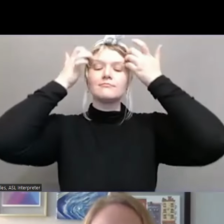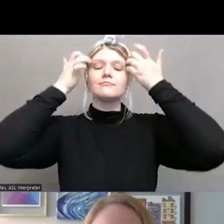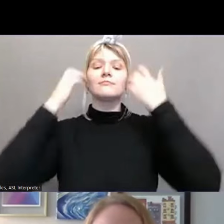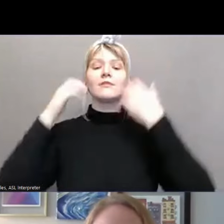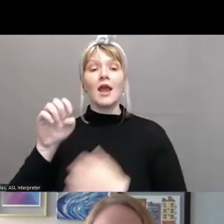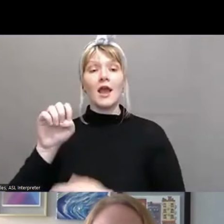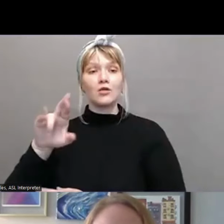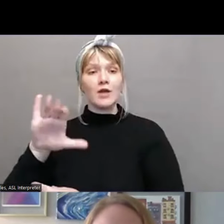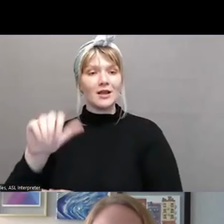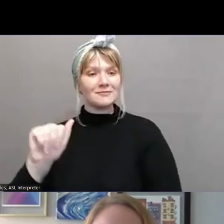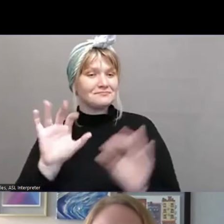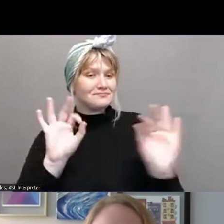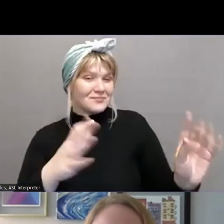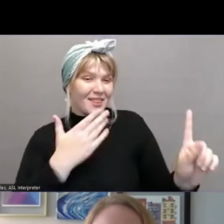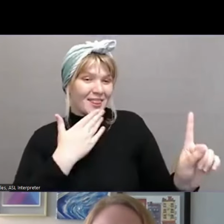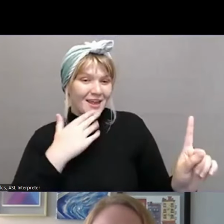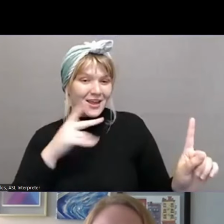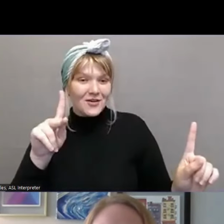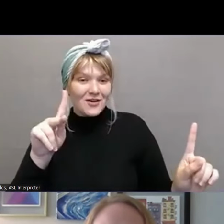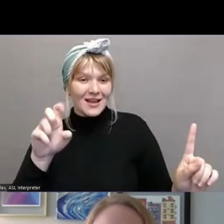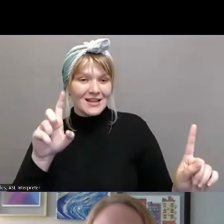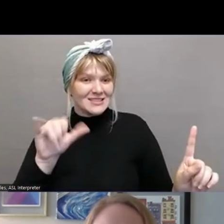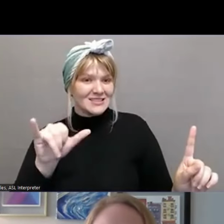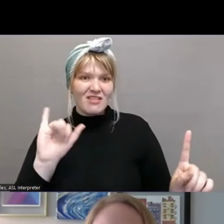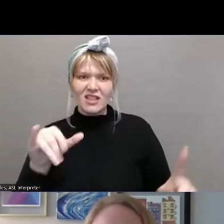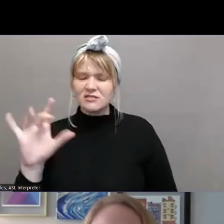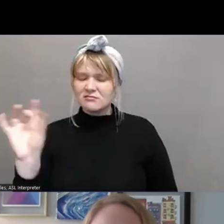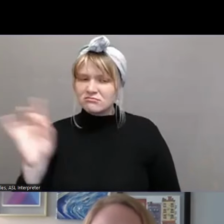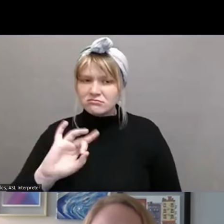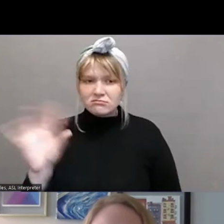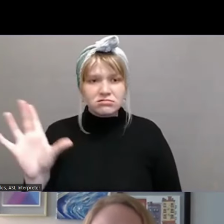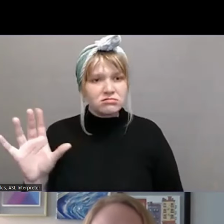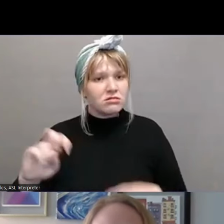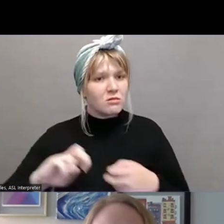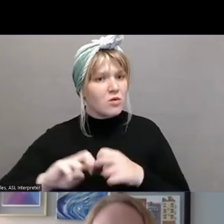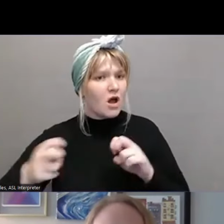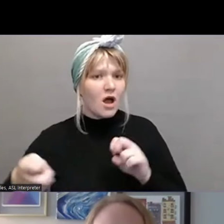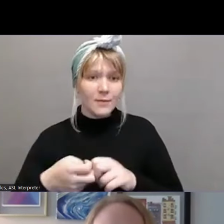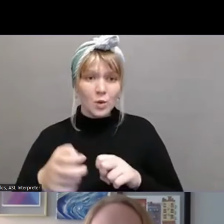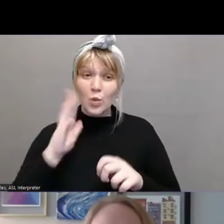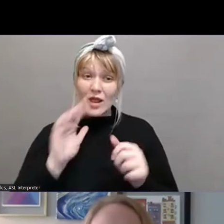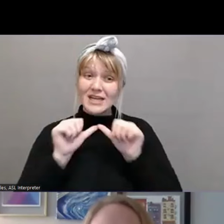Yea, this is just one of those wicked problems that is going to continue unless we do engage